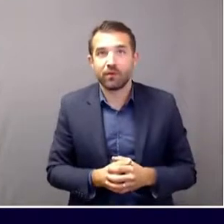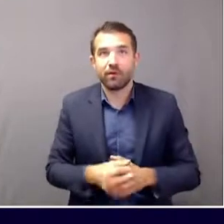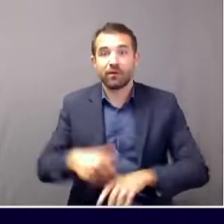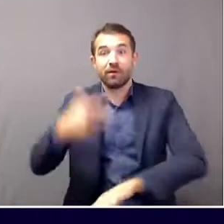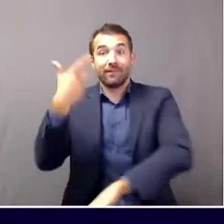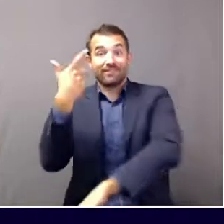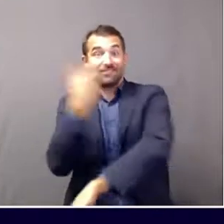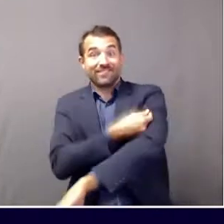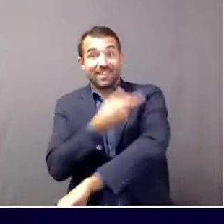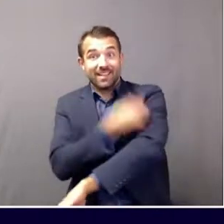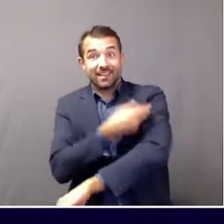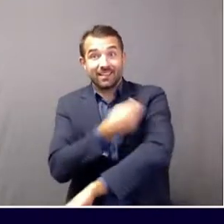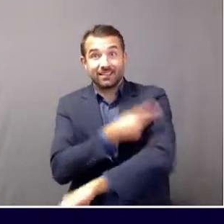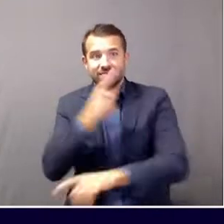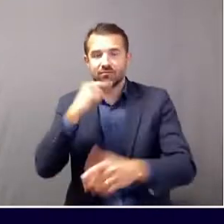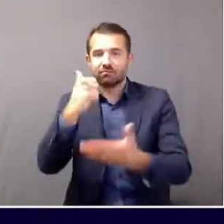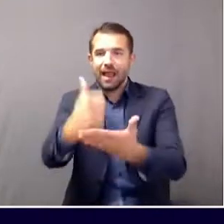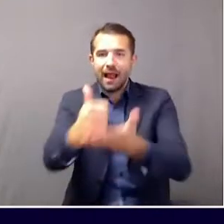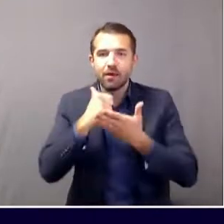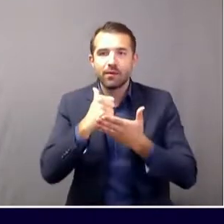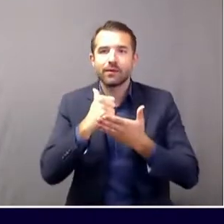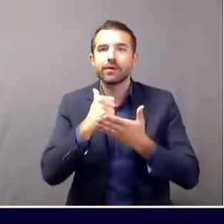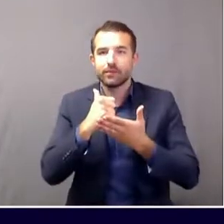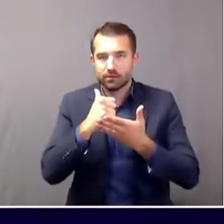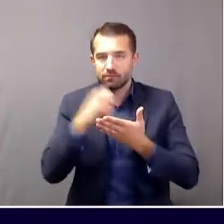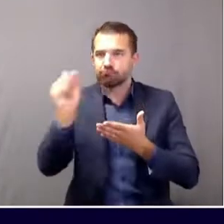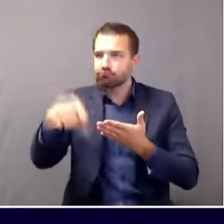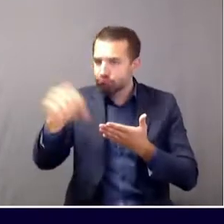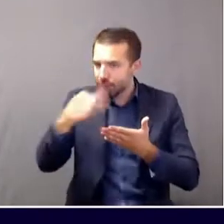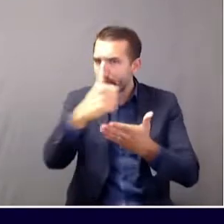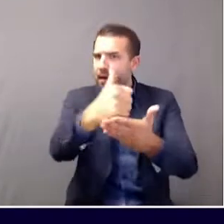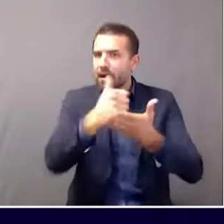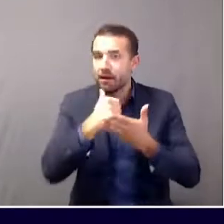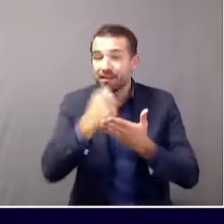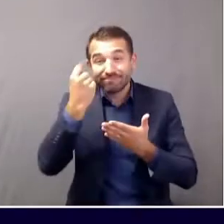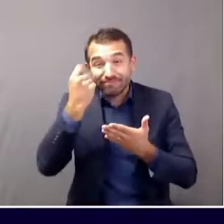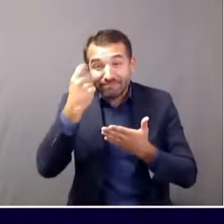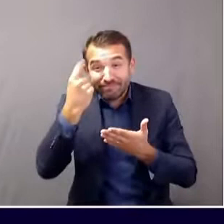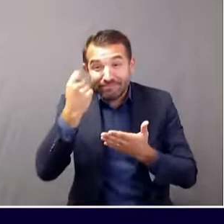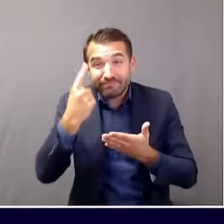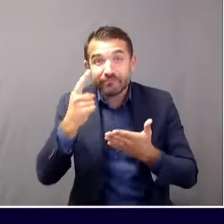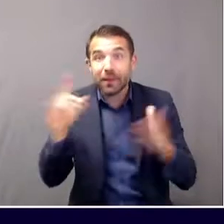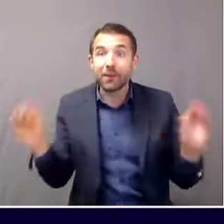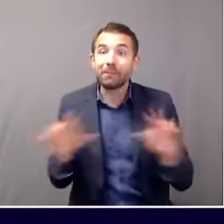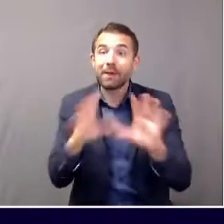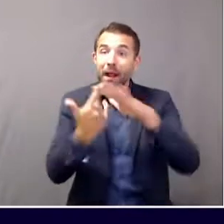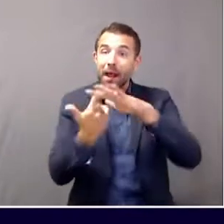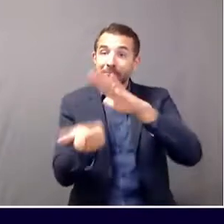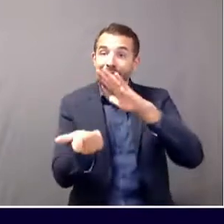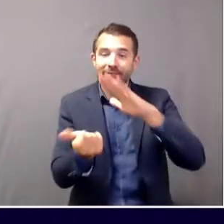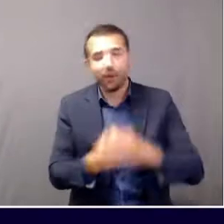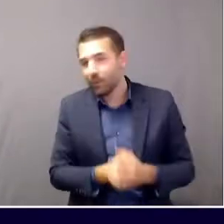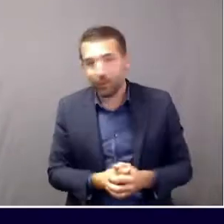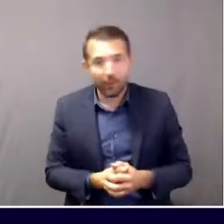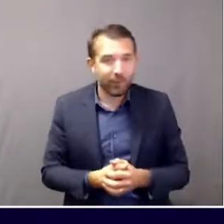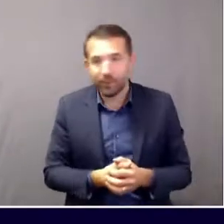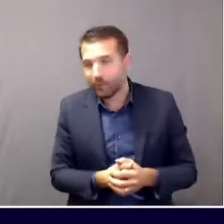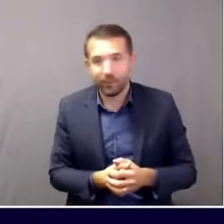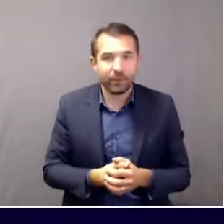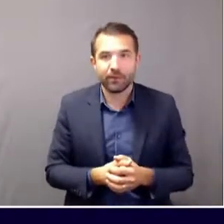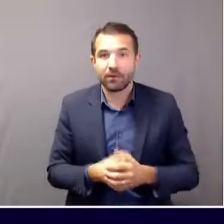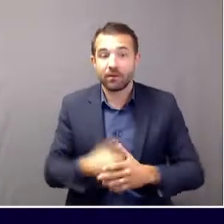they won't make code nineteen